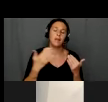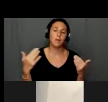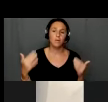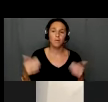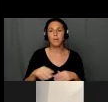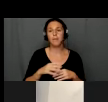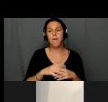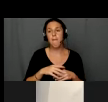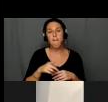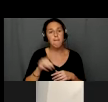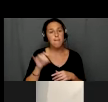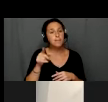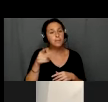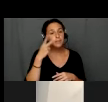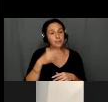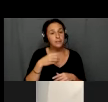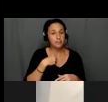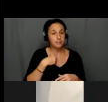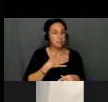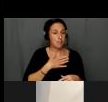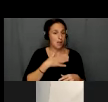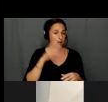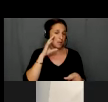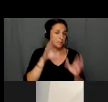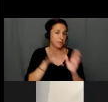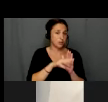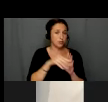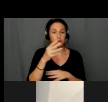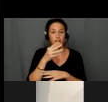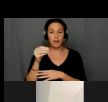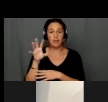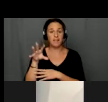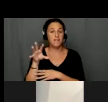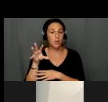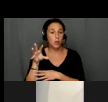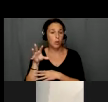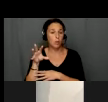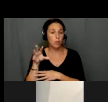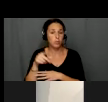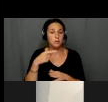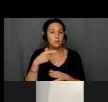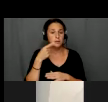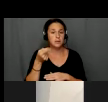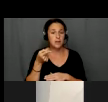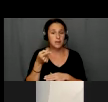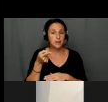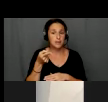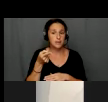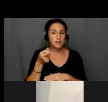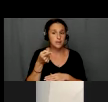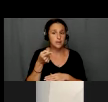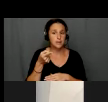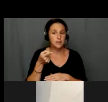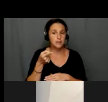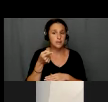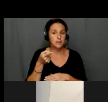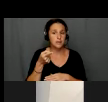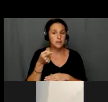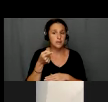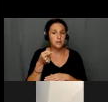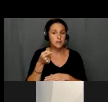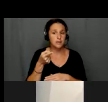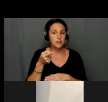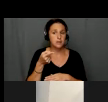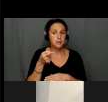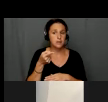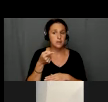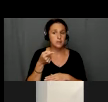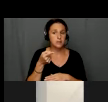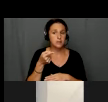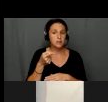the video that says, it's really hardworking out in the fields. So